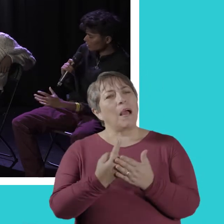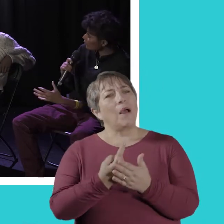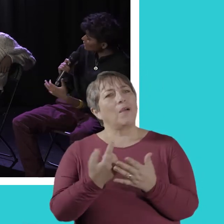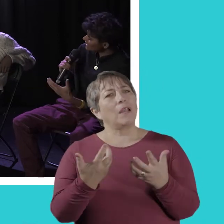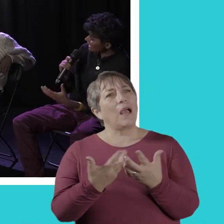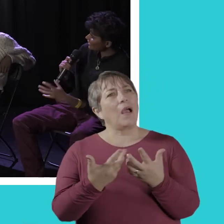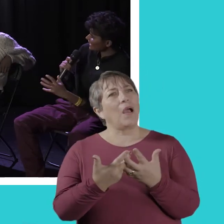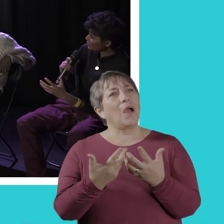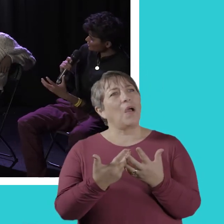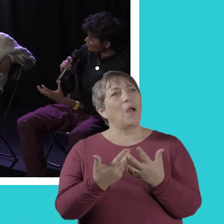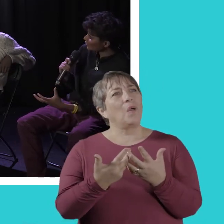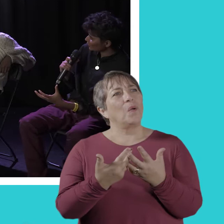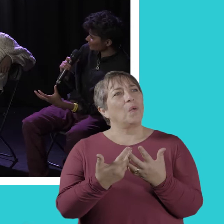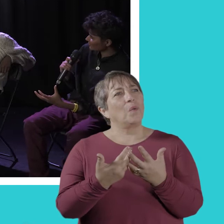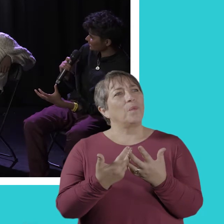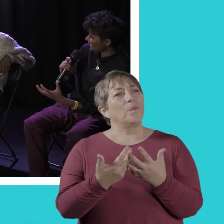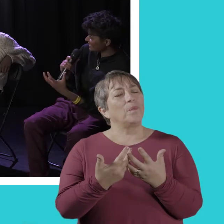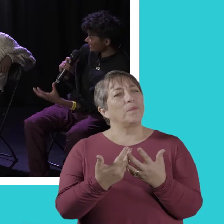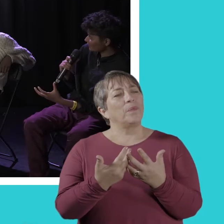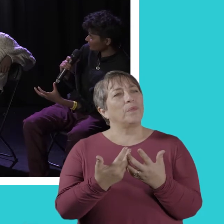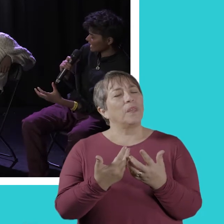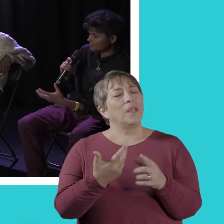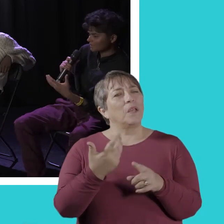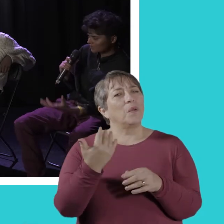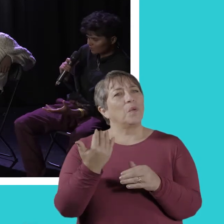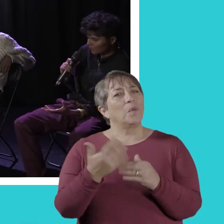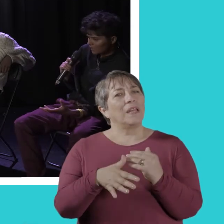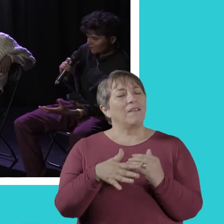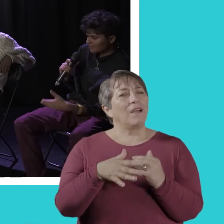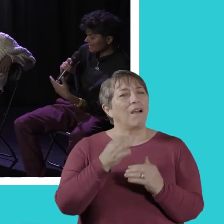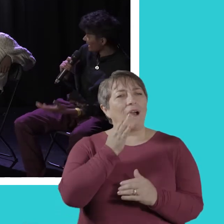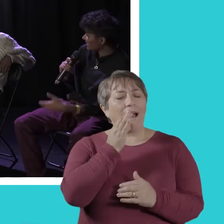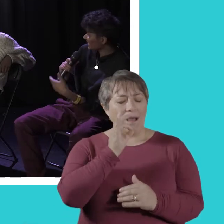you know we don't interrogate languages at all itself as a means of maintaining and